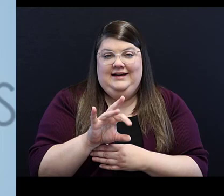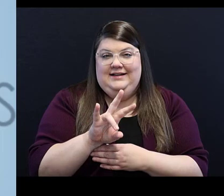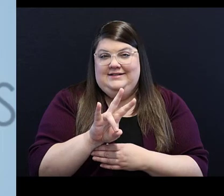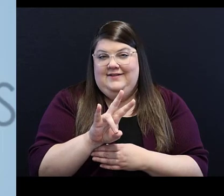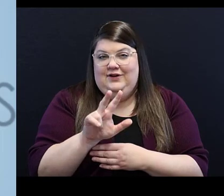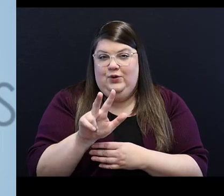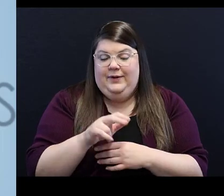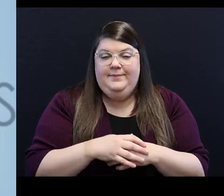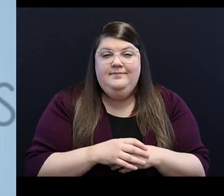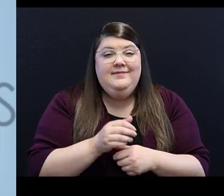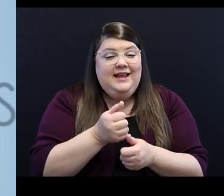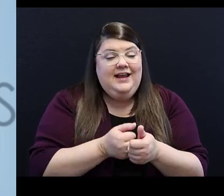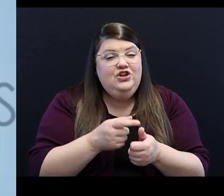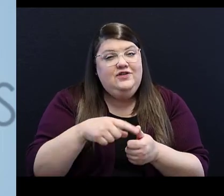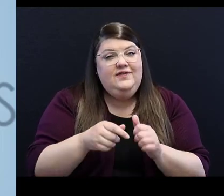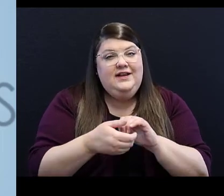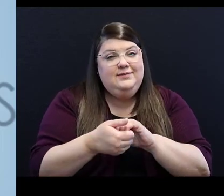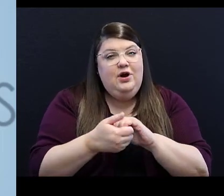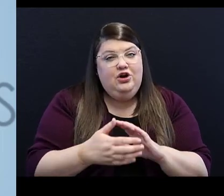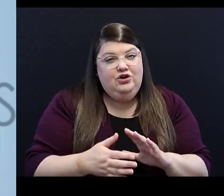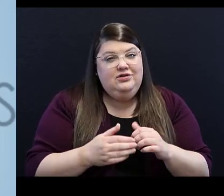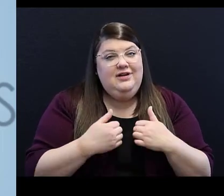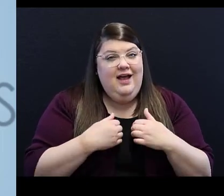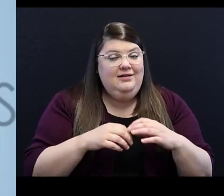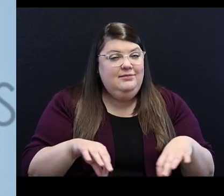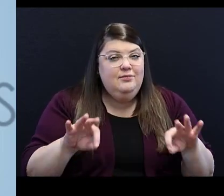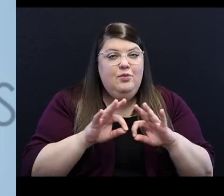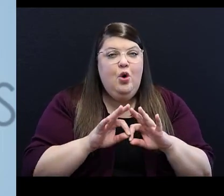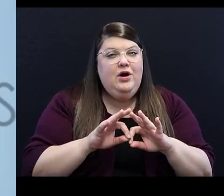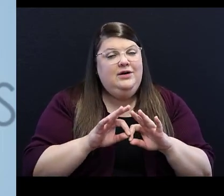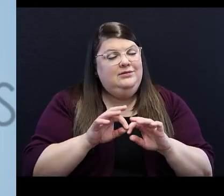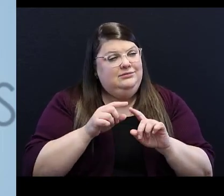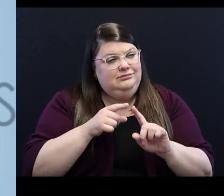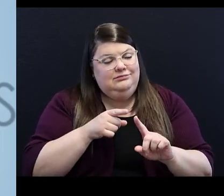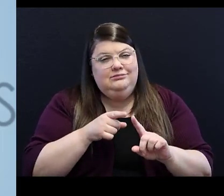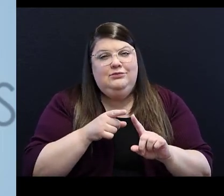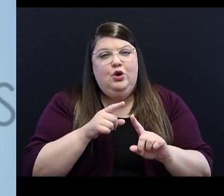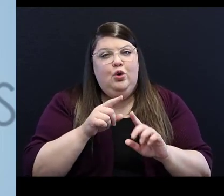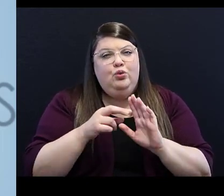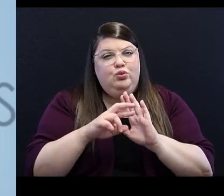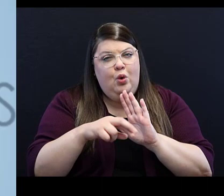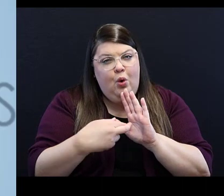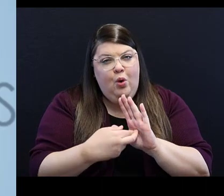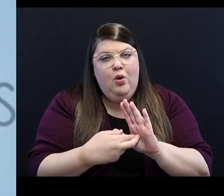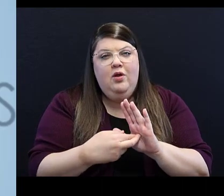Each of these partners has an important and critical role to play in supporting the successful